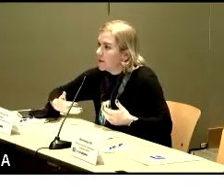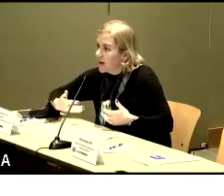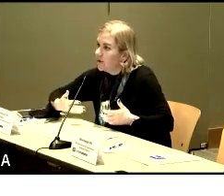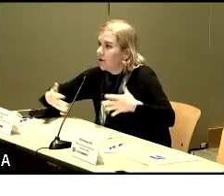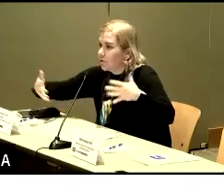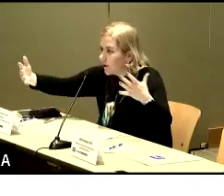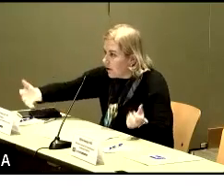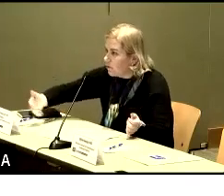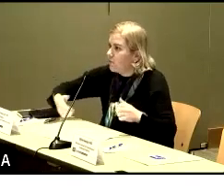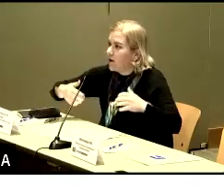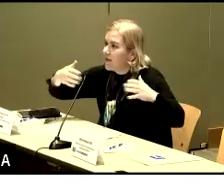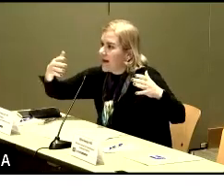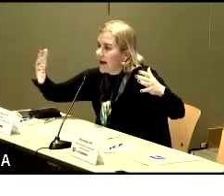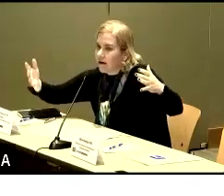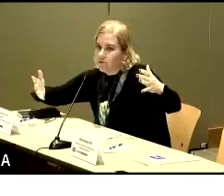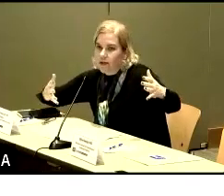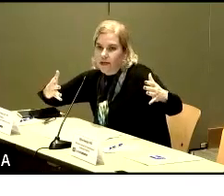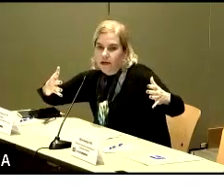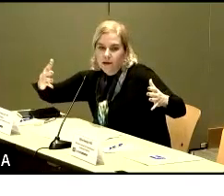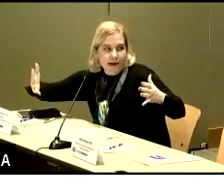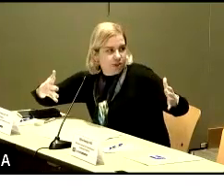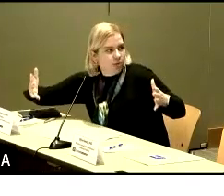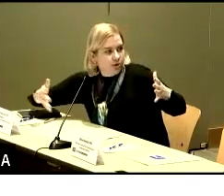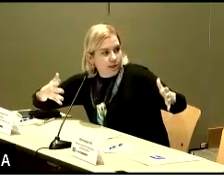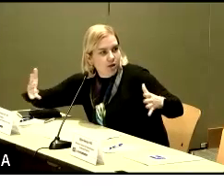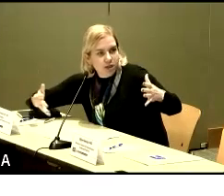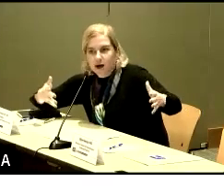about the mental health work, how we frame that, how we make sure we're doing a good job